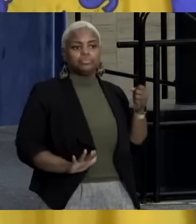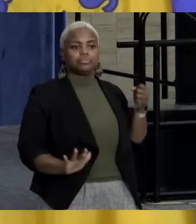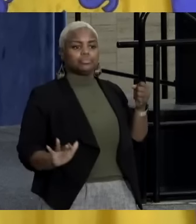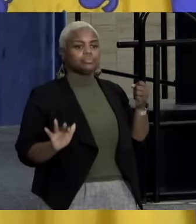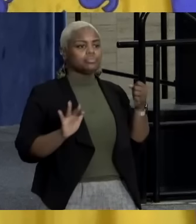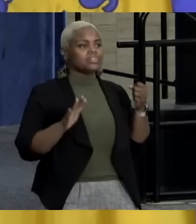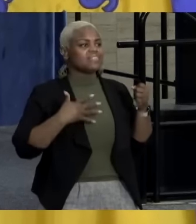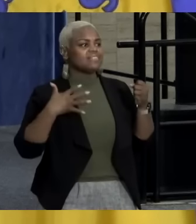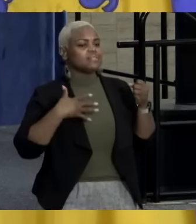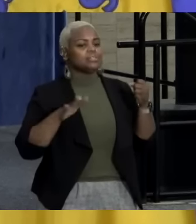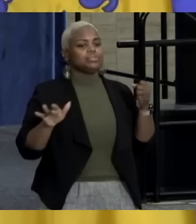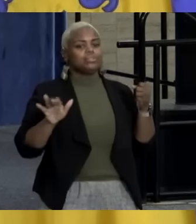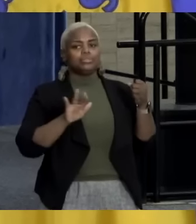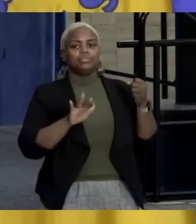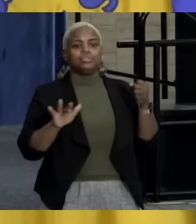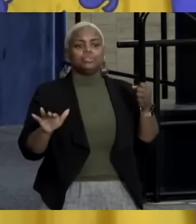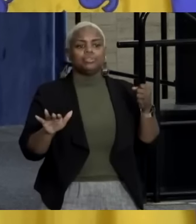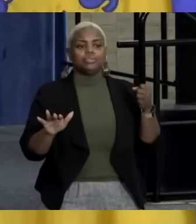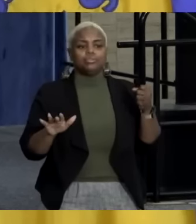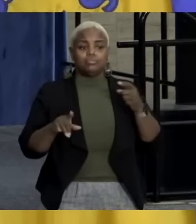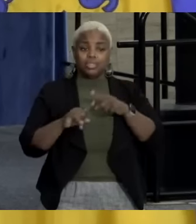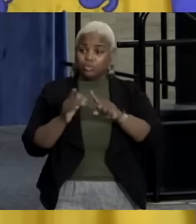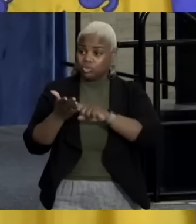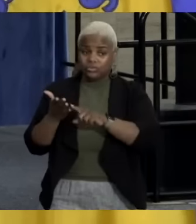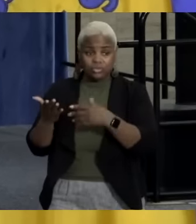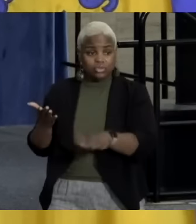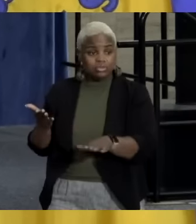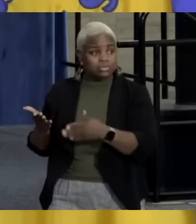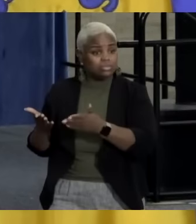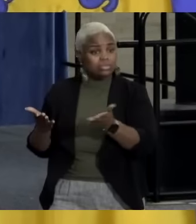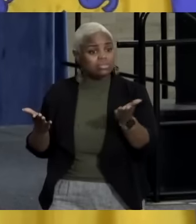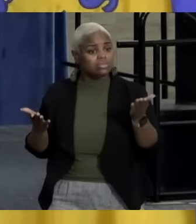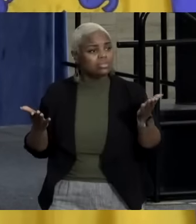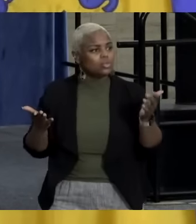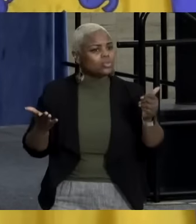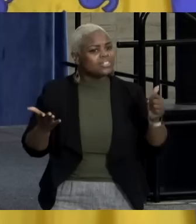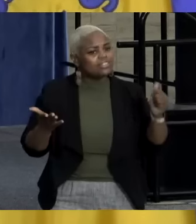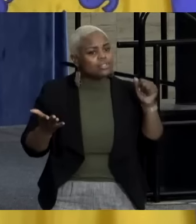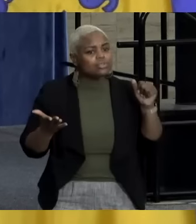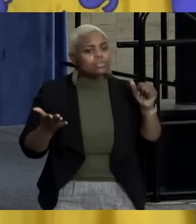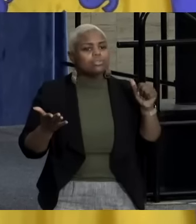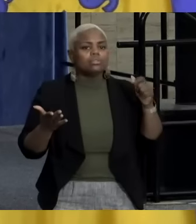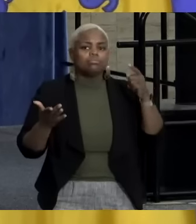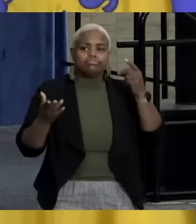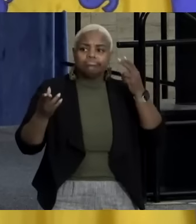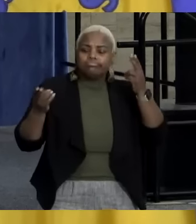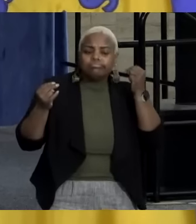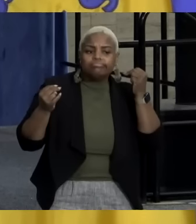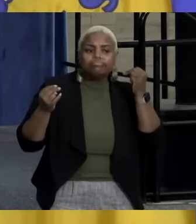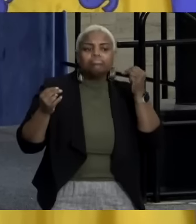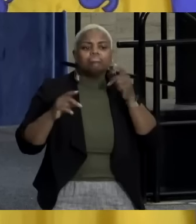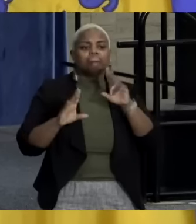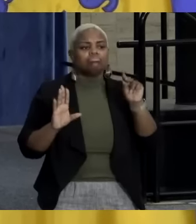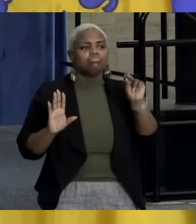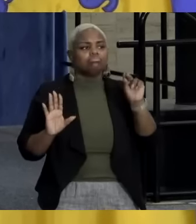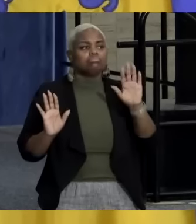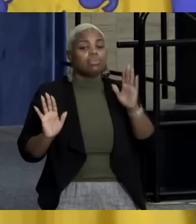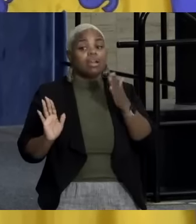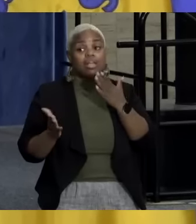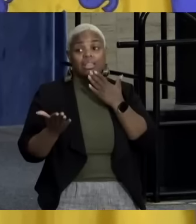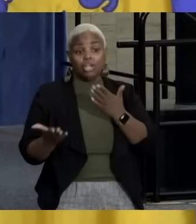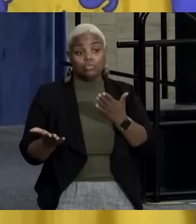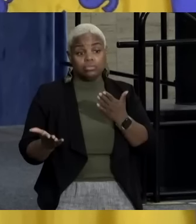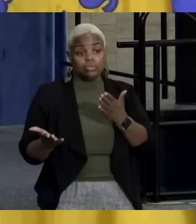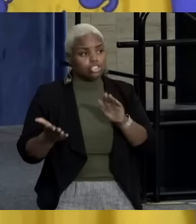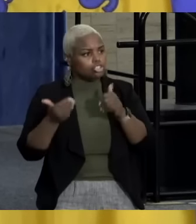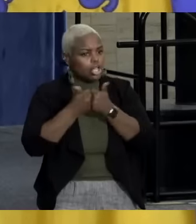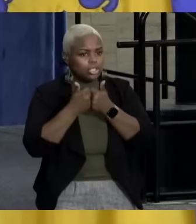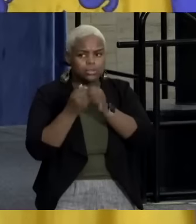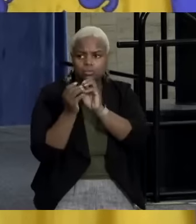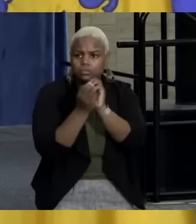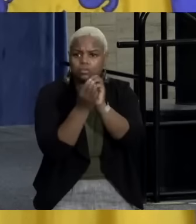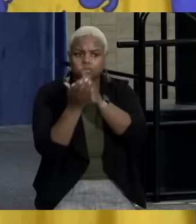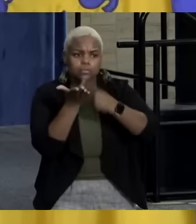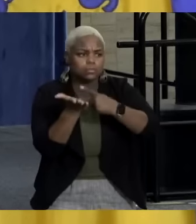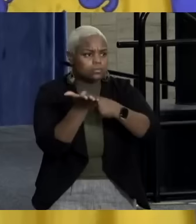To the researchers who refused to back down, thank you. To the clinicians who pushed past outdated